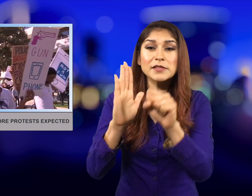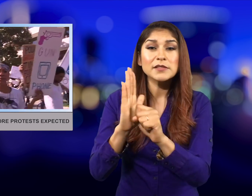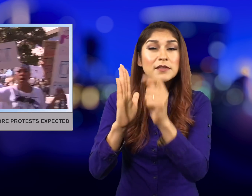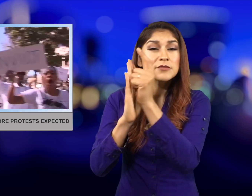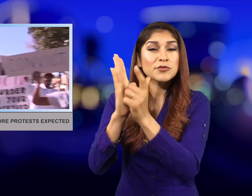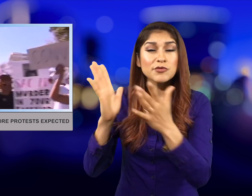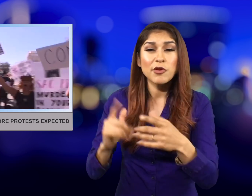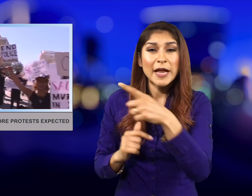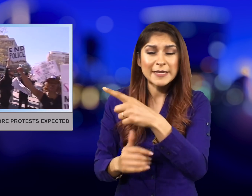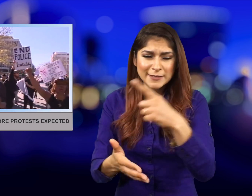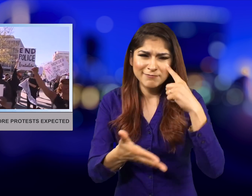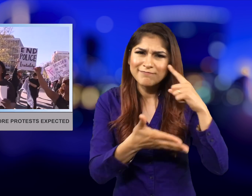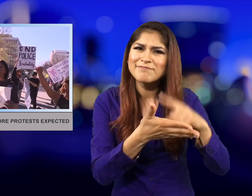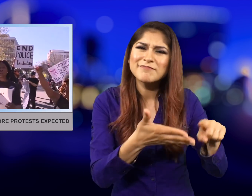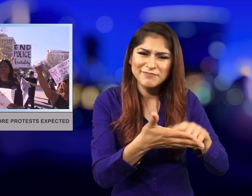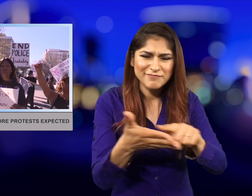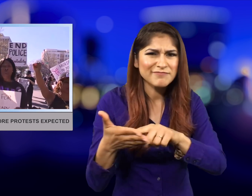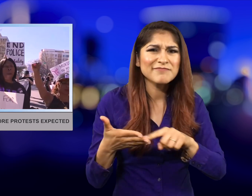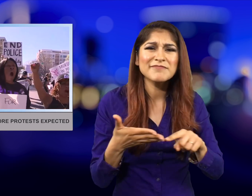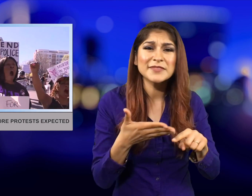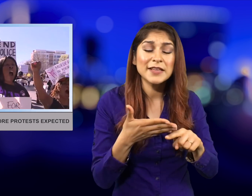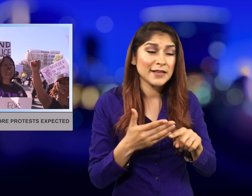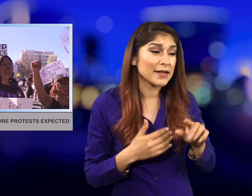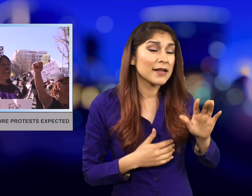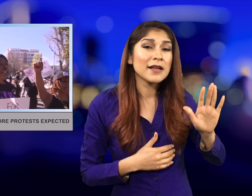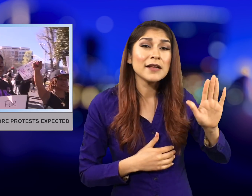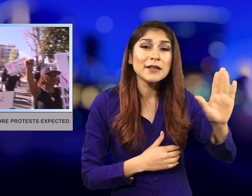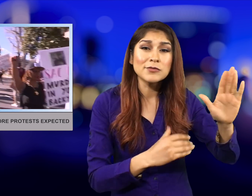The state's Attorney General is investigating the fatal shooting.